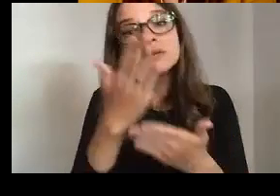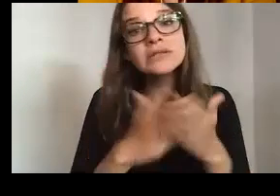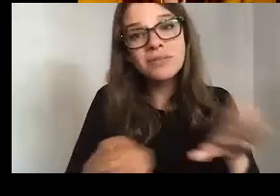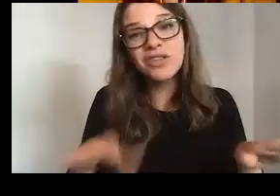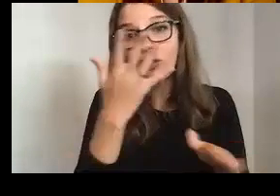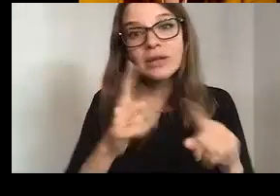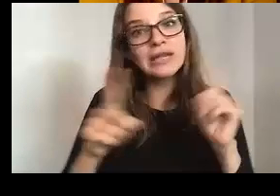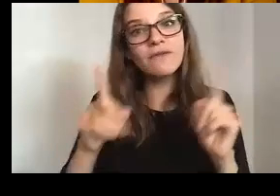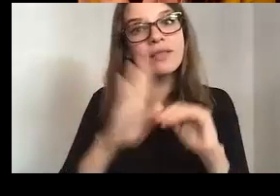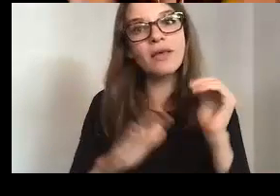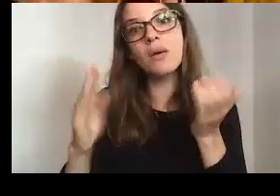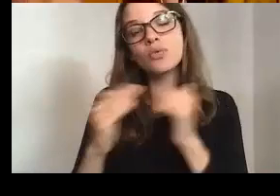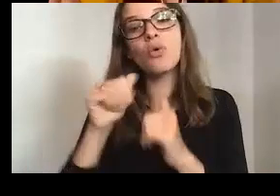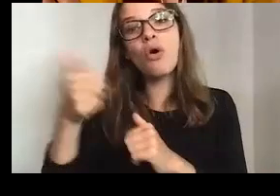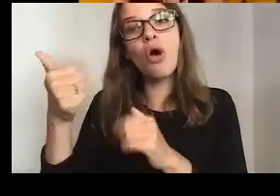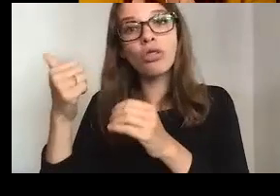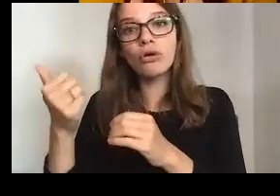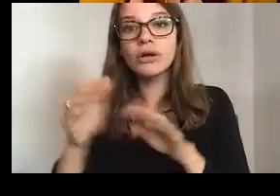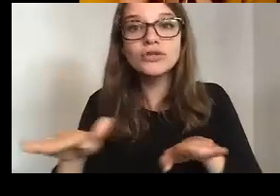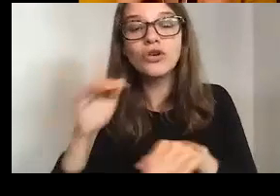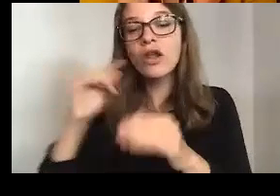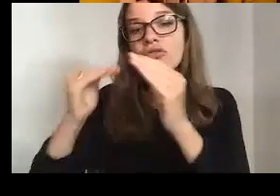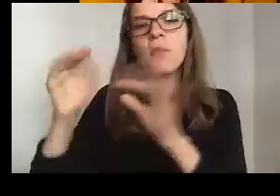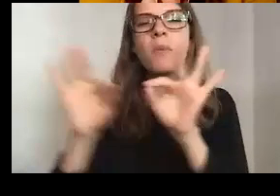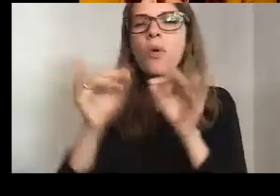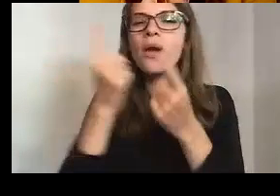what some adults do but you're really thinking of your whole family what needs to get done today